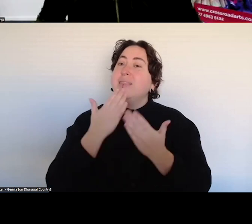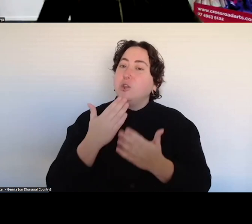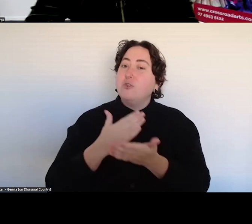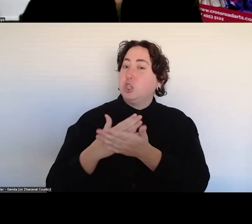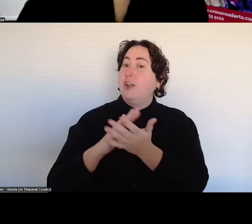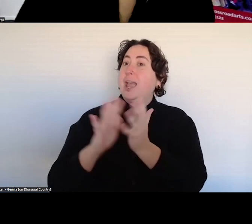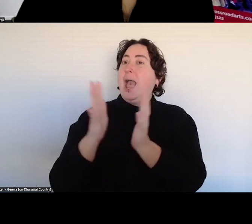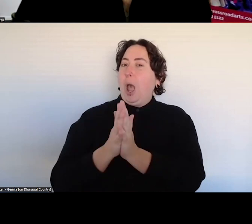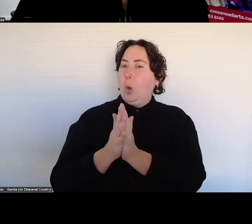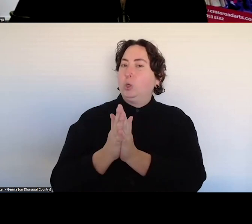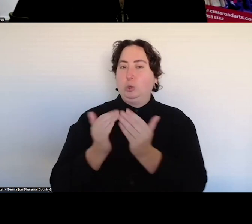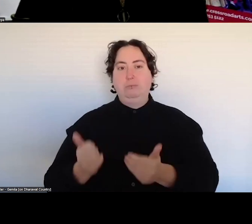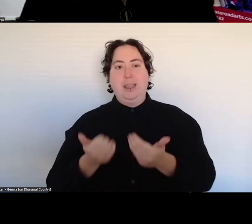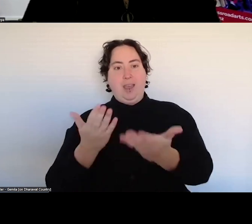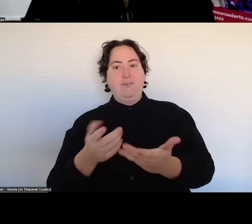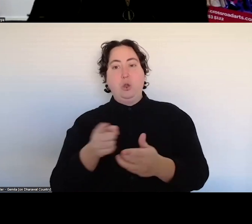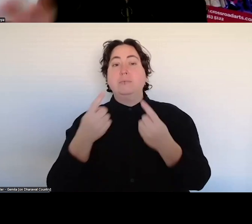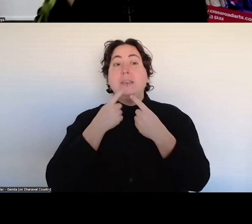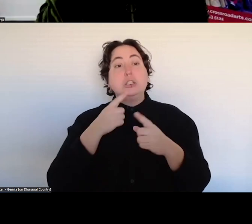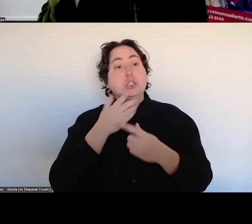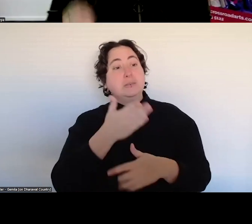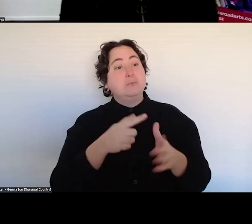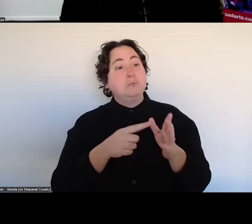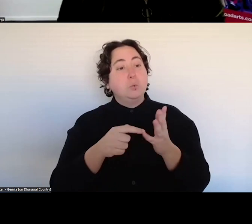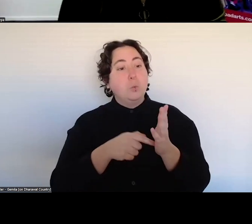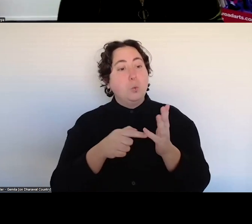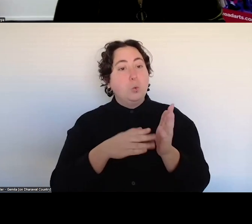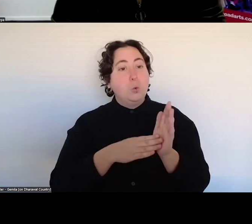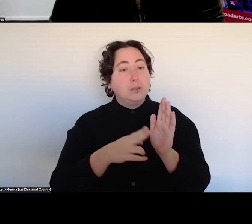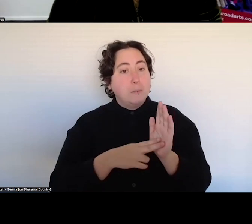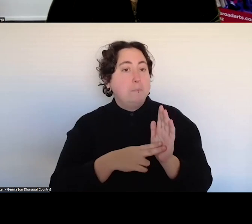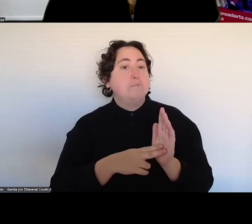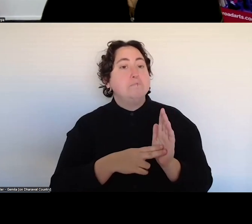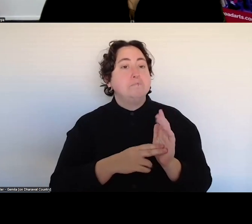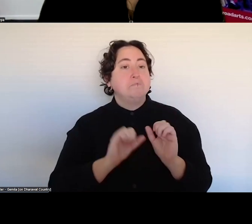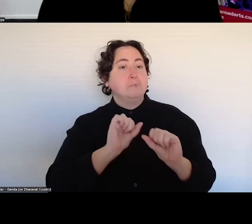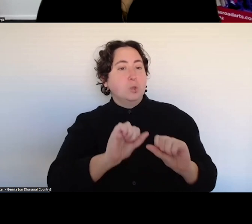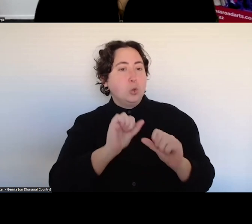what about yourself, what message were you using and what resonated with your stakeholders?